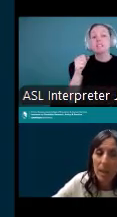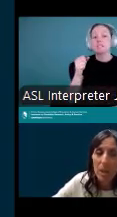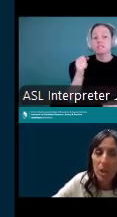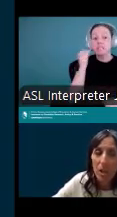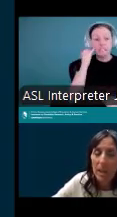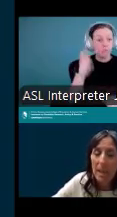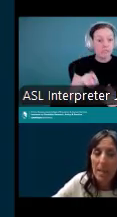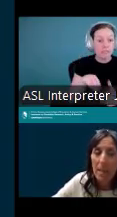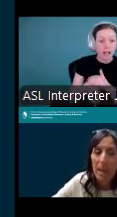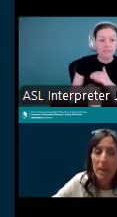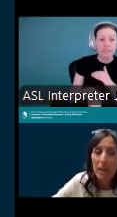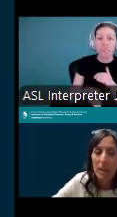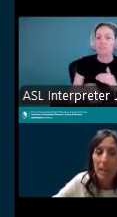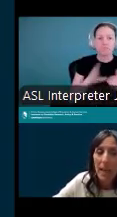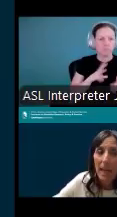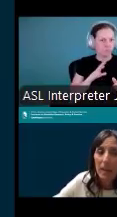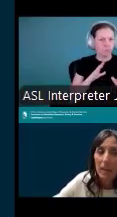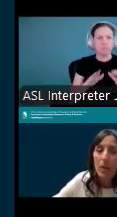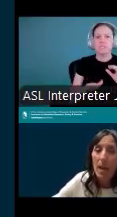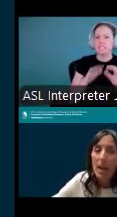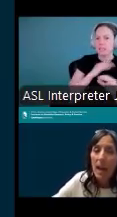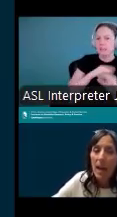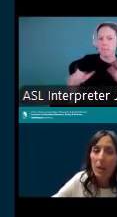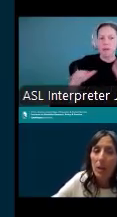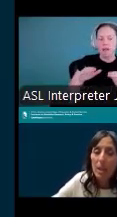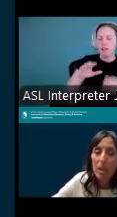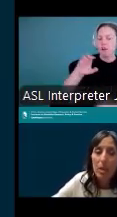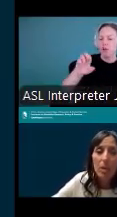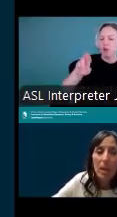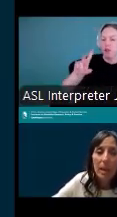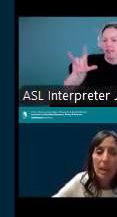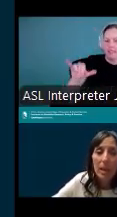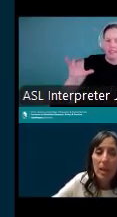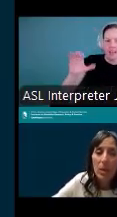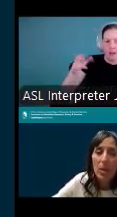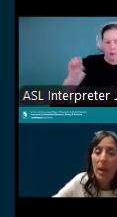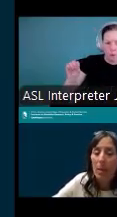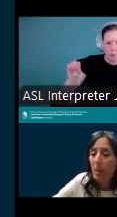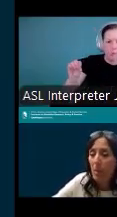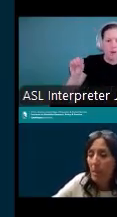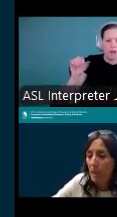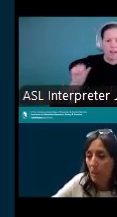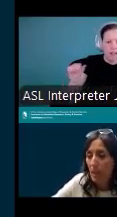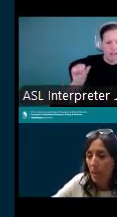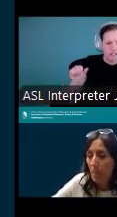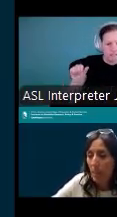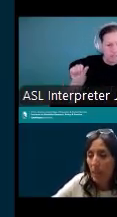just email earlyecho@usu.edu and we will get you set up with